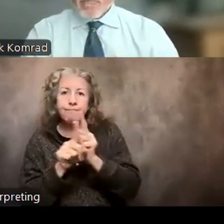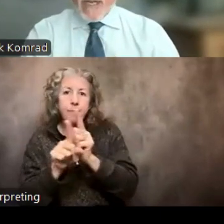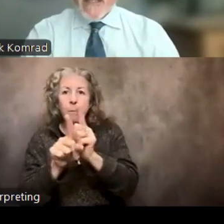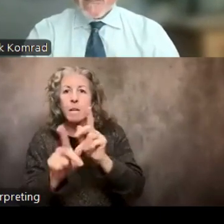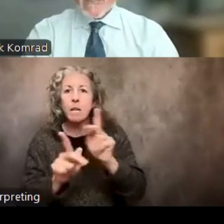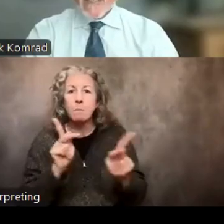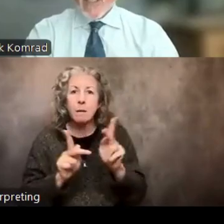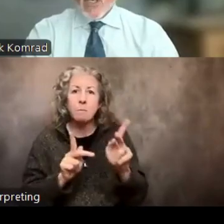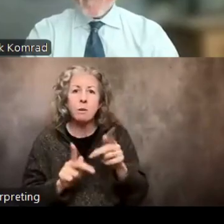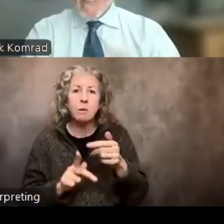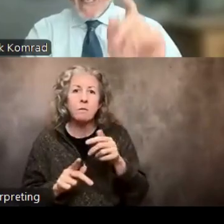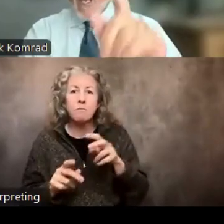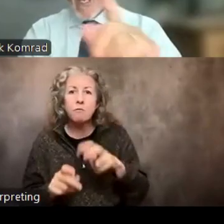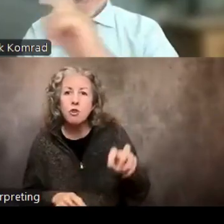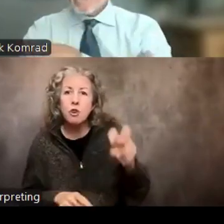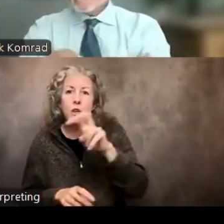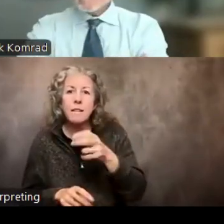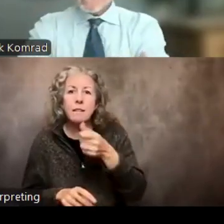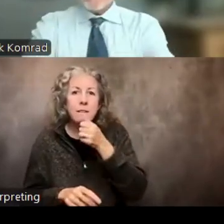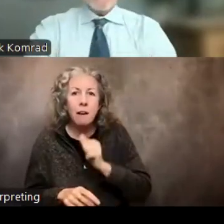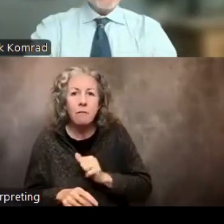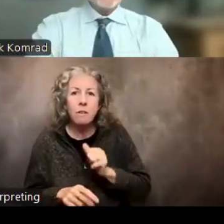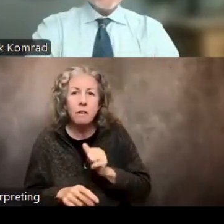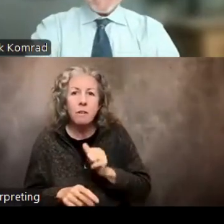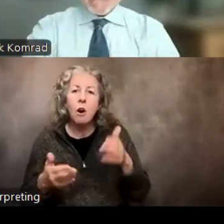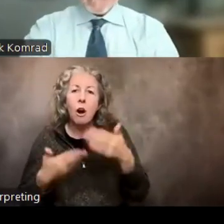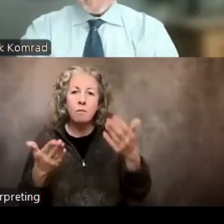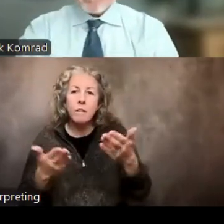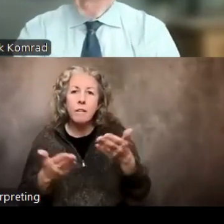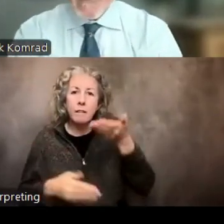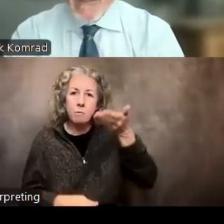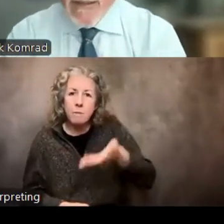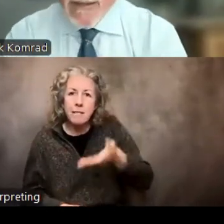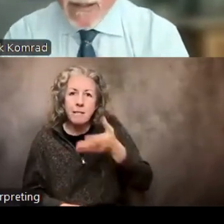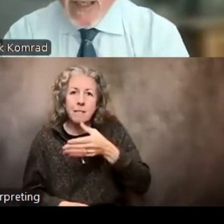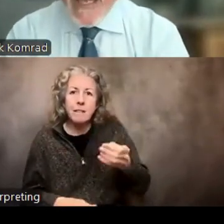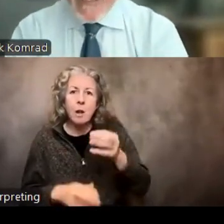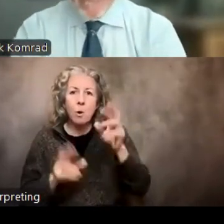presence and hope. And I say that this is independent of any